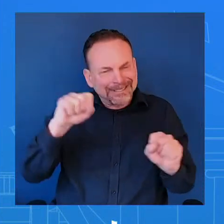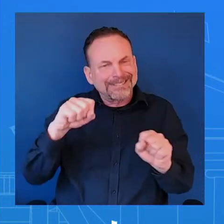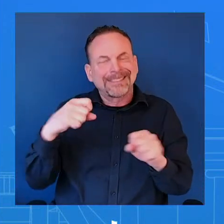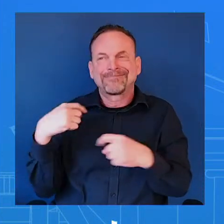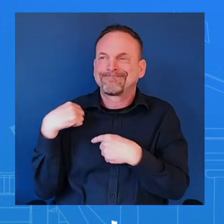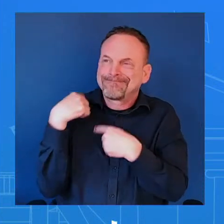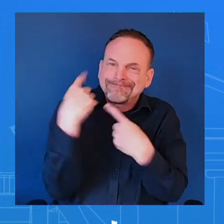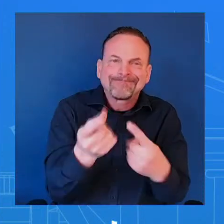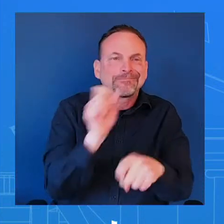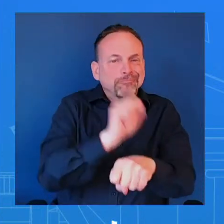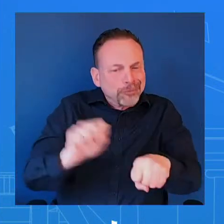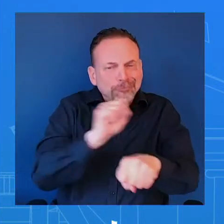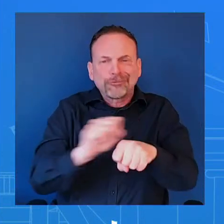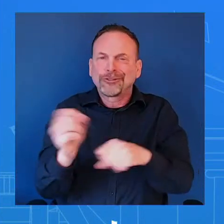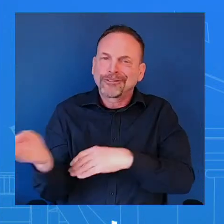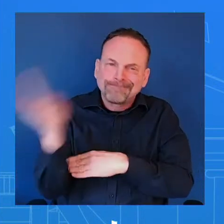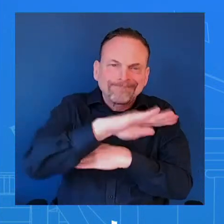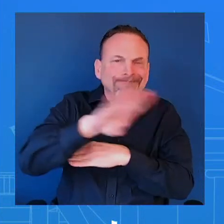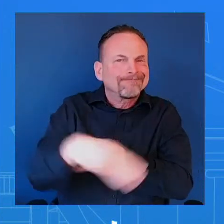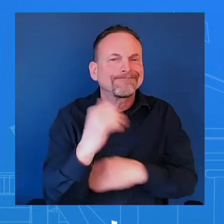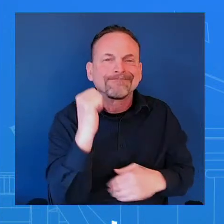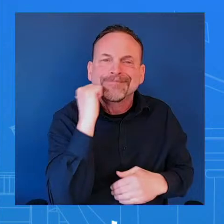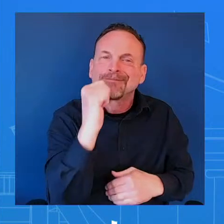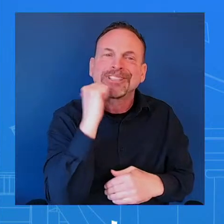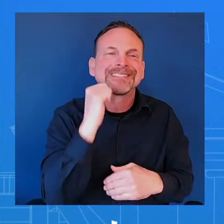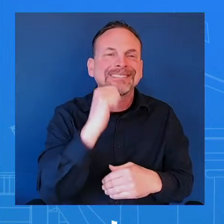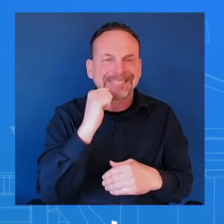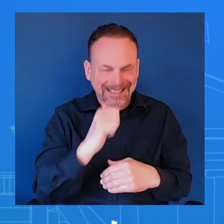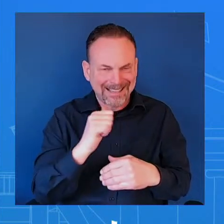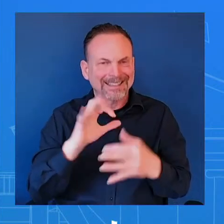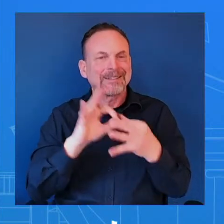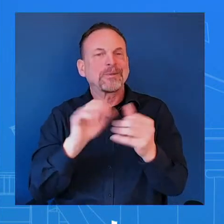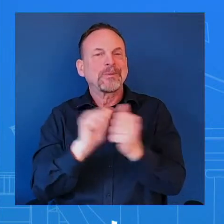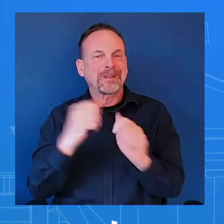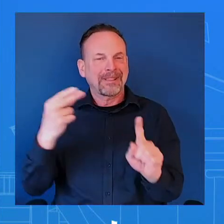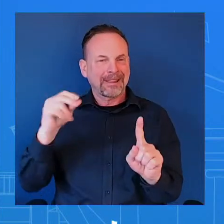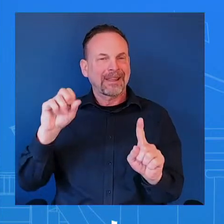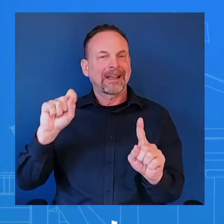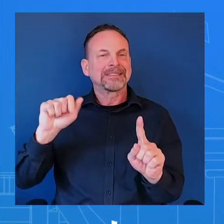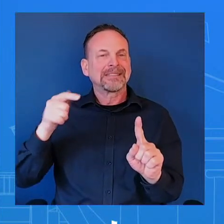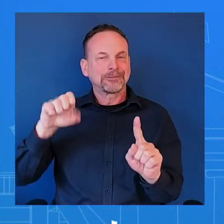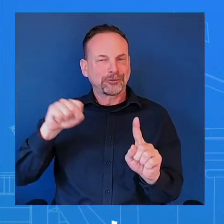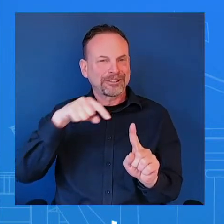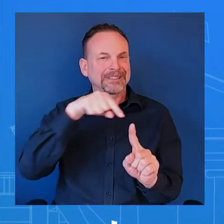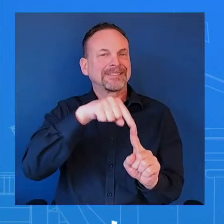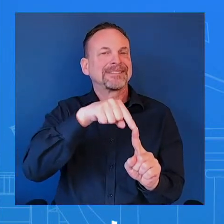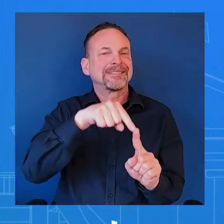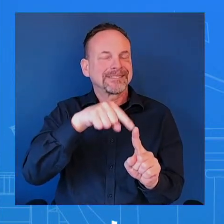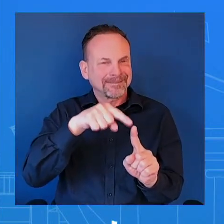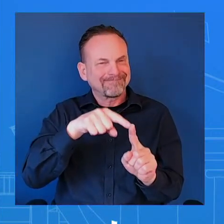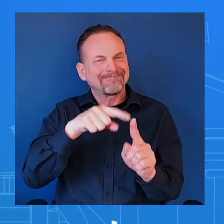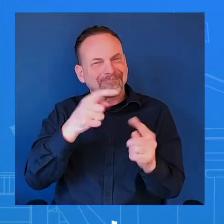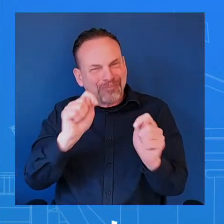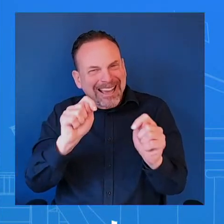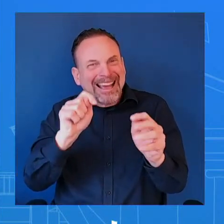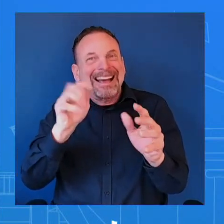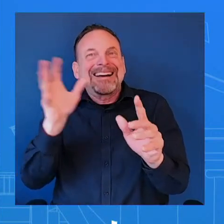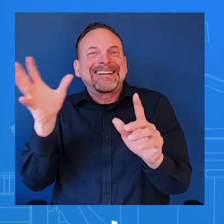it means that we can get more humanitarian aid into Israel -- I'm sorry, into Gaza -- pardon me -- and also means that we get to a --